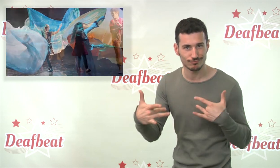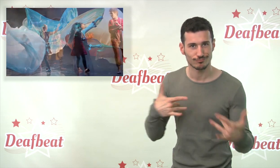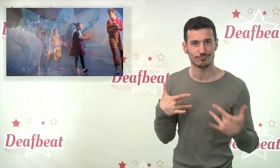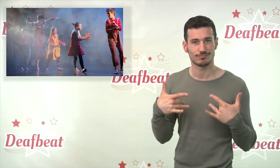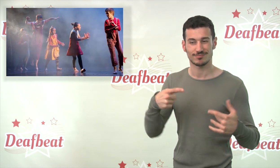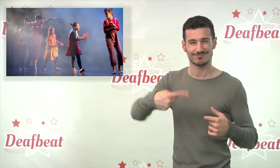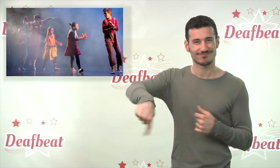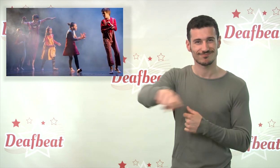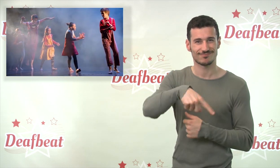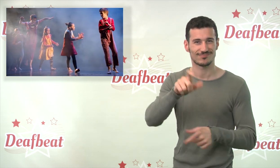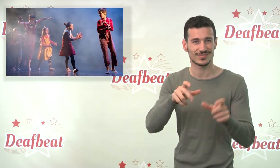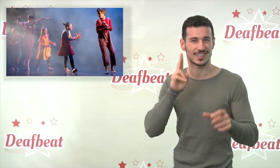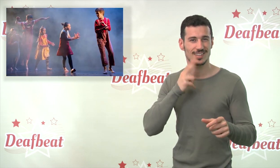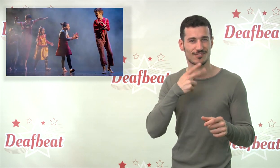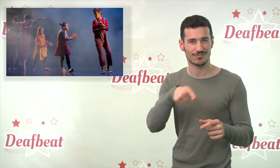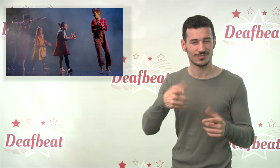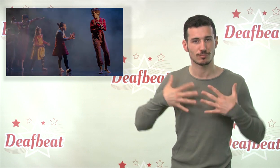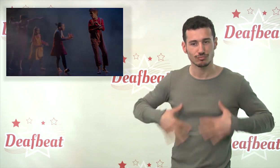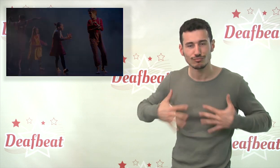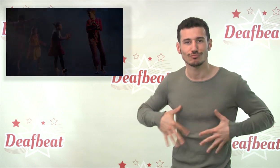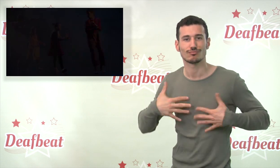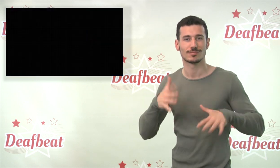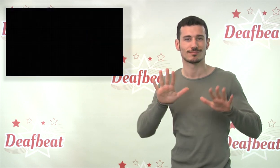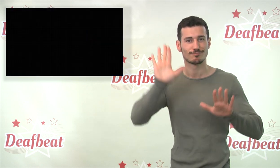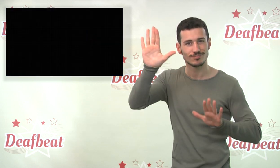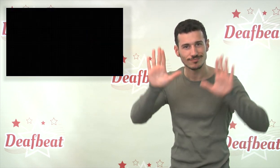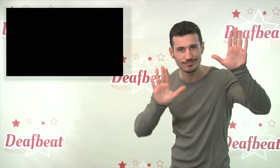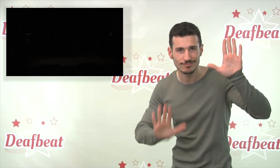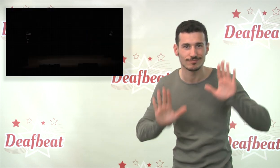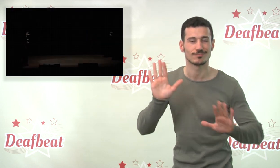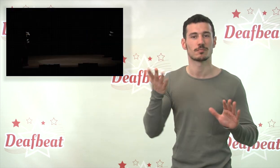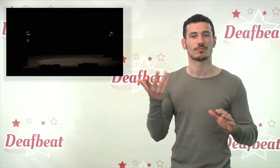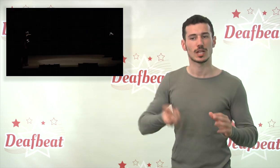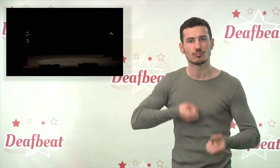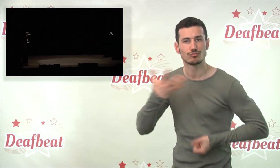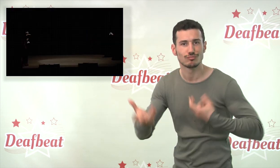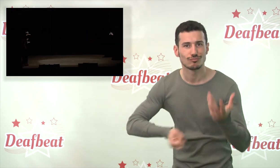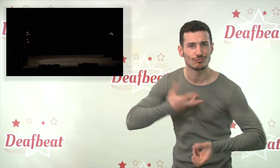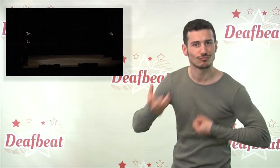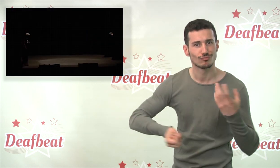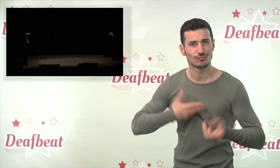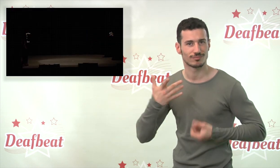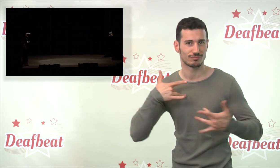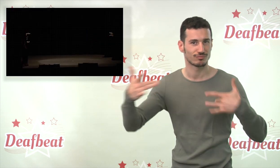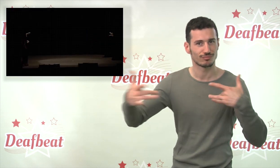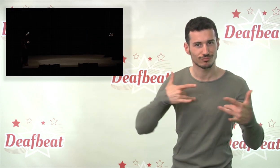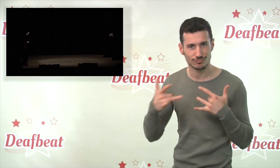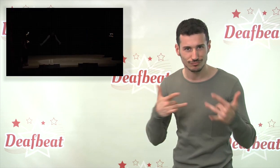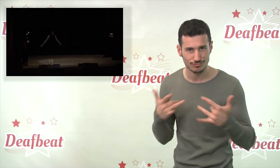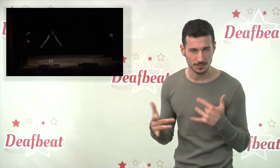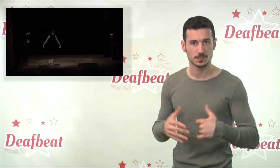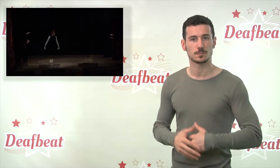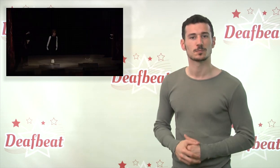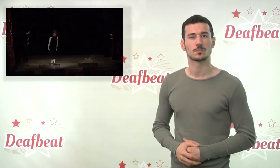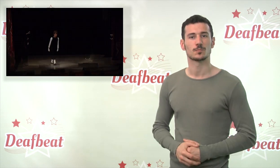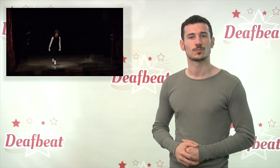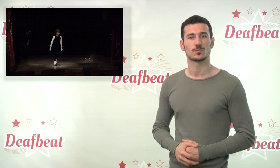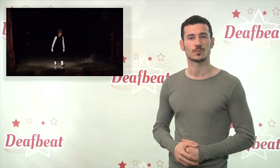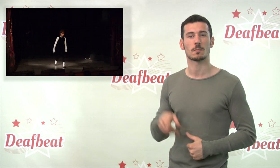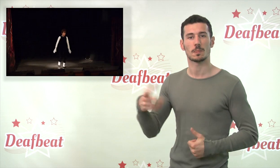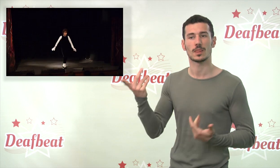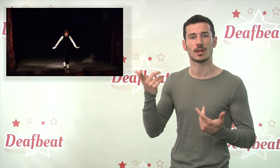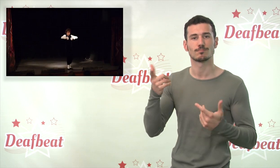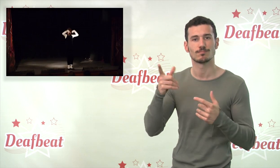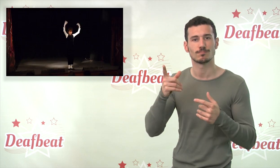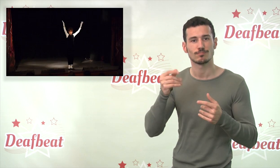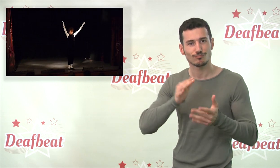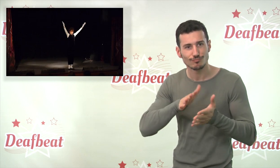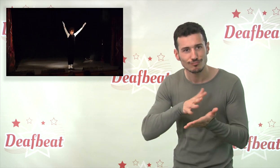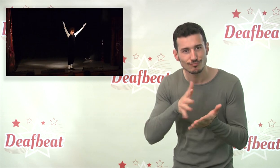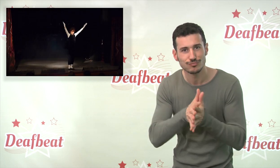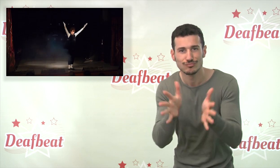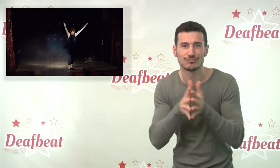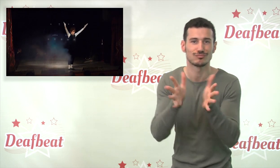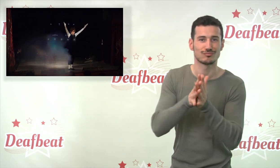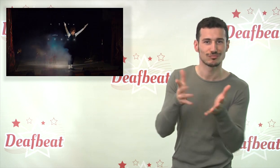and acting. On stage, they dress up as mimes and does improvisational performances. They tell stories